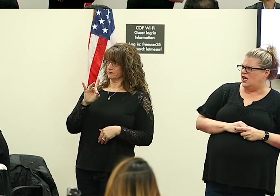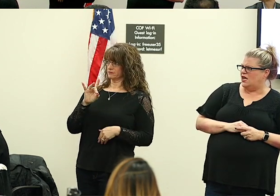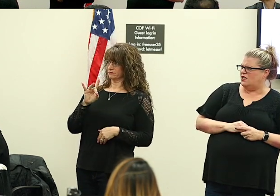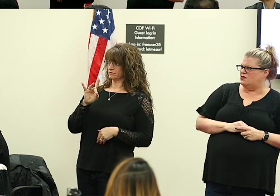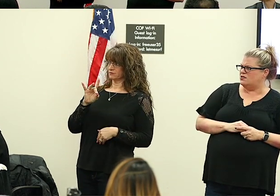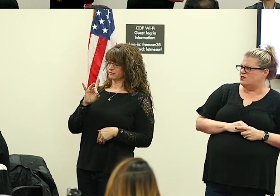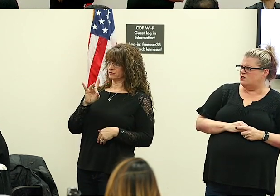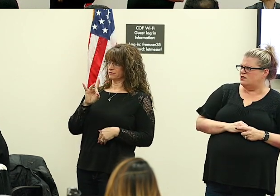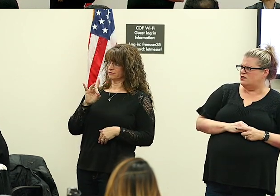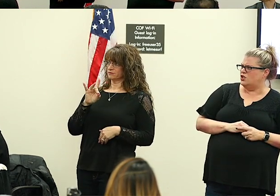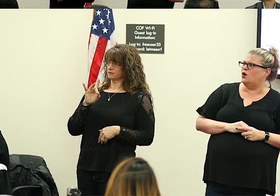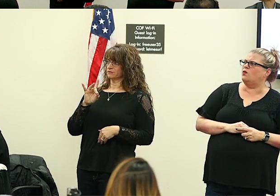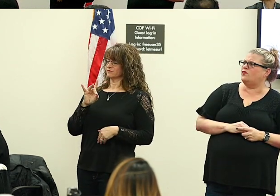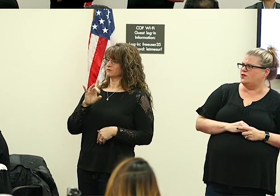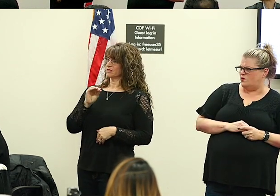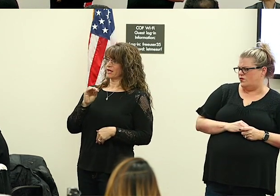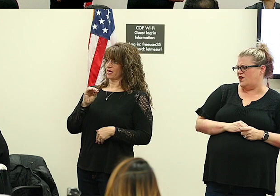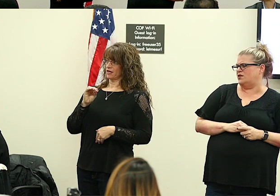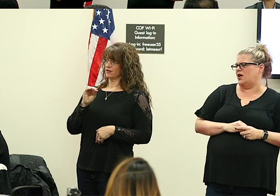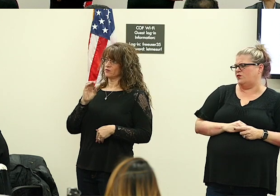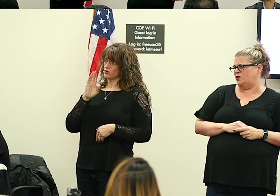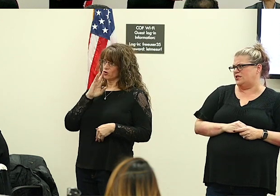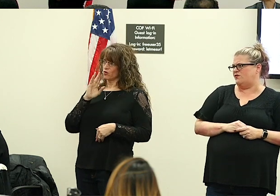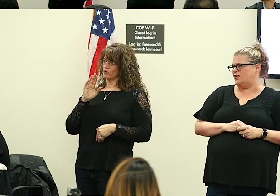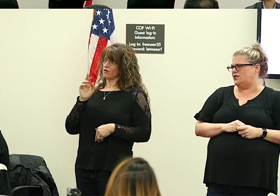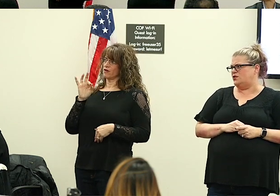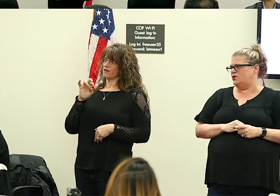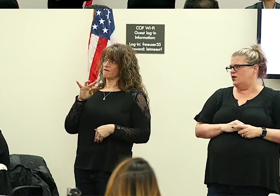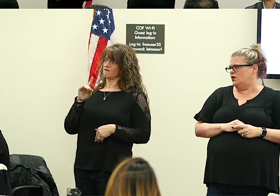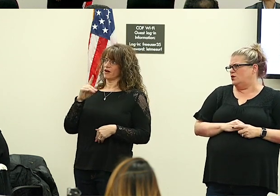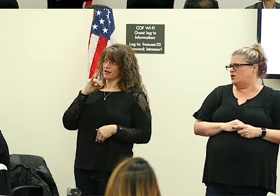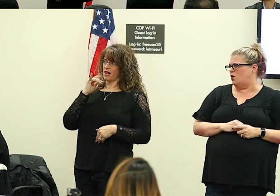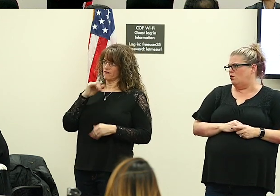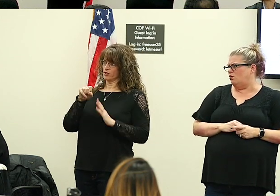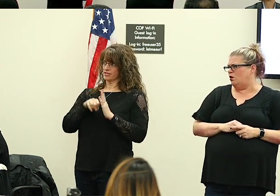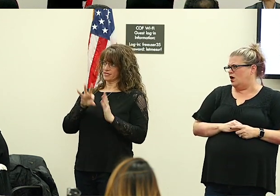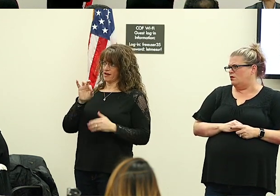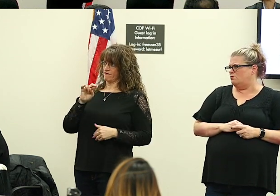And, you know, to fund, to help raise state funds. So...